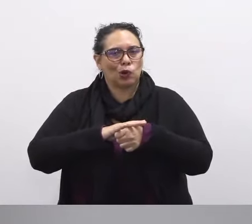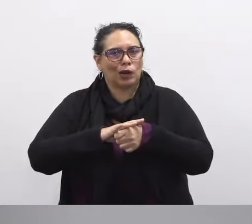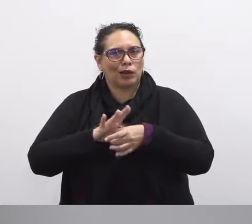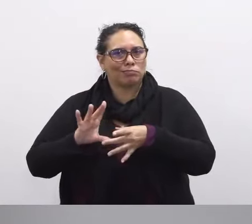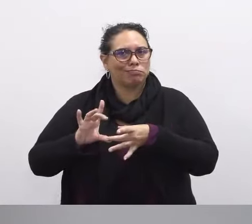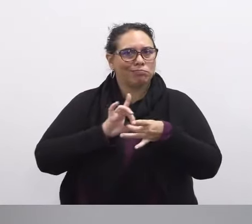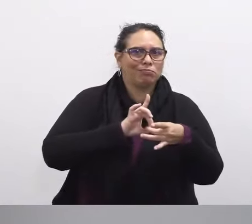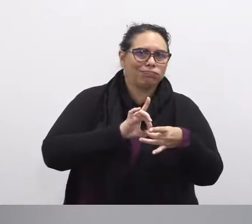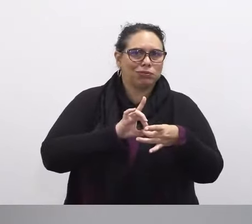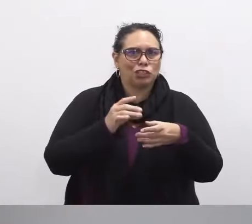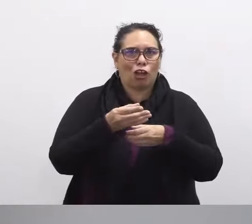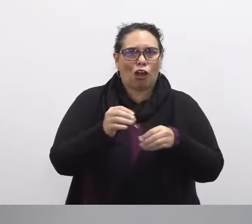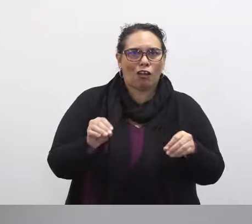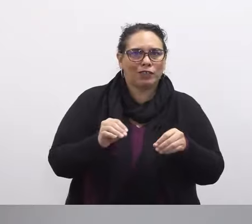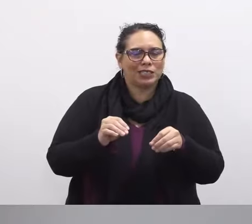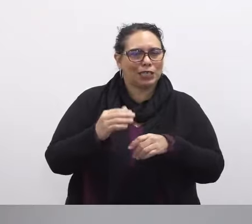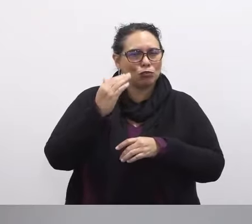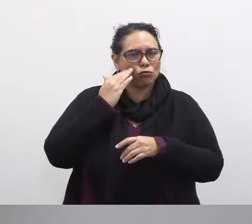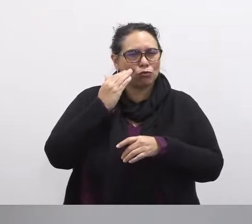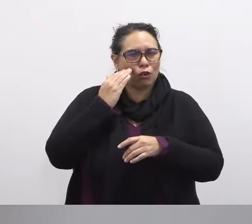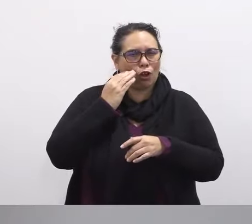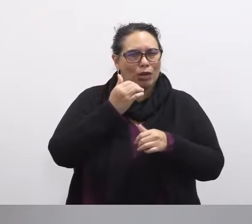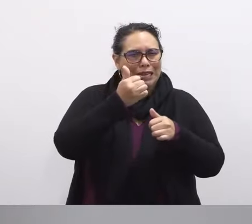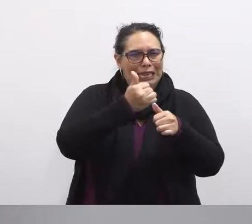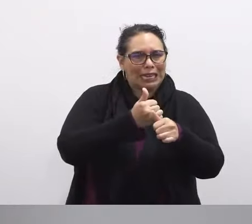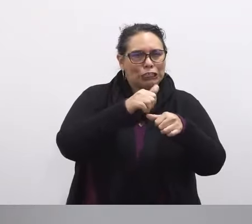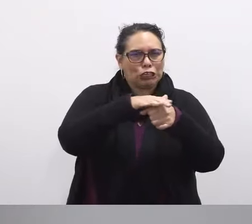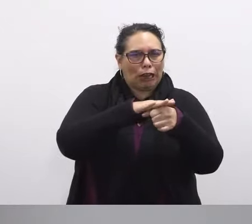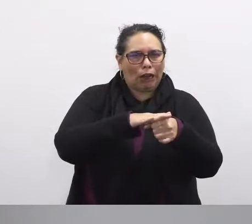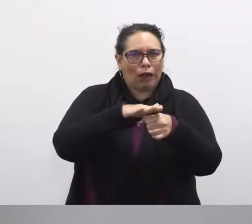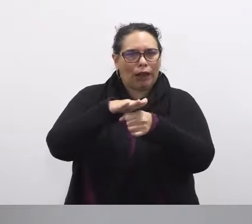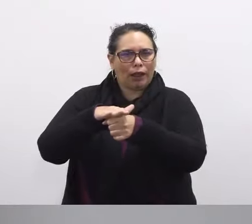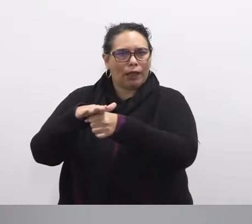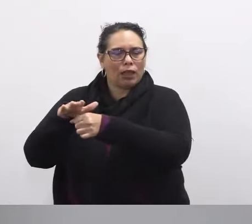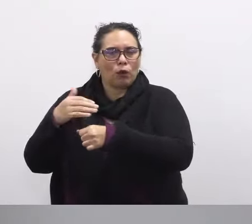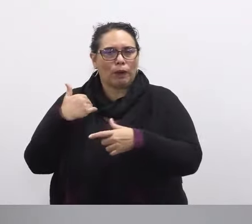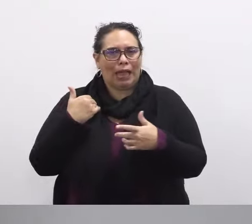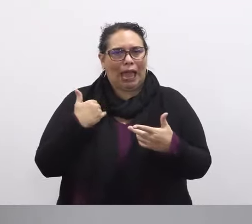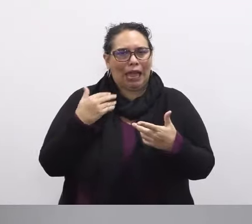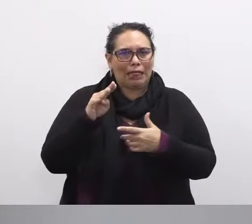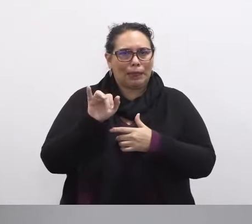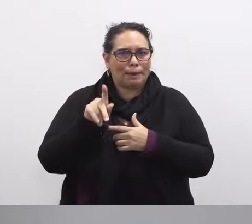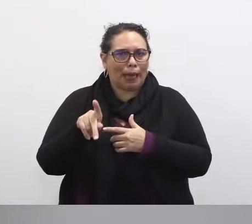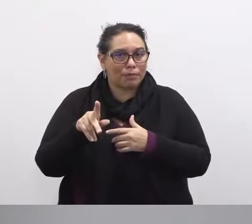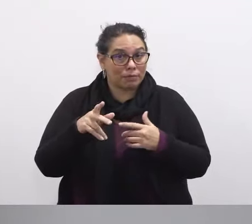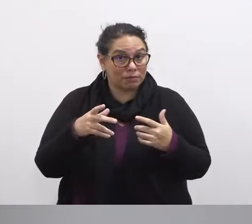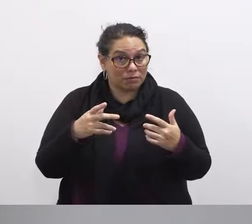and then under each of our respective areas, we did have our updated maps. So, is that something that we can do?